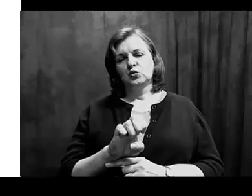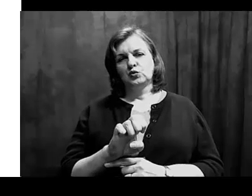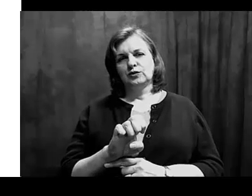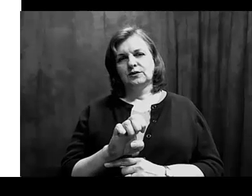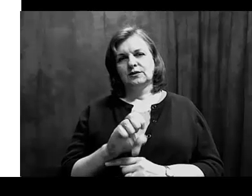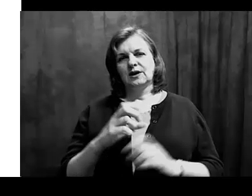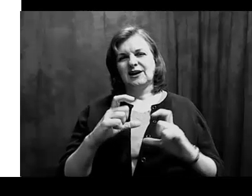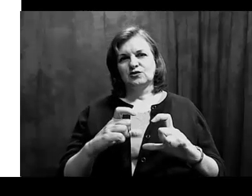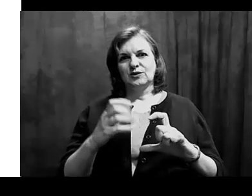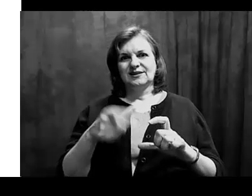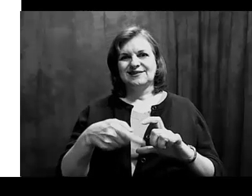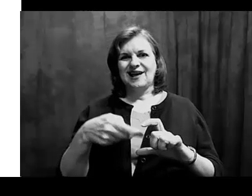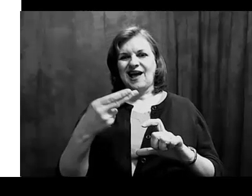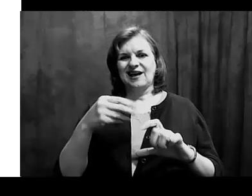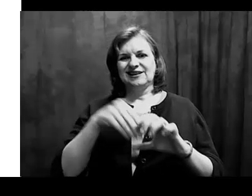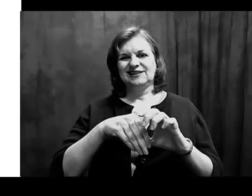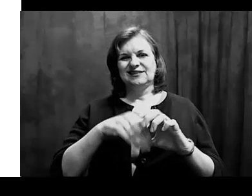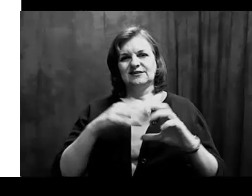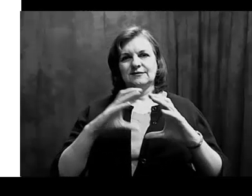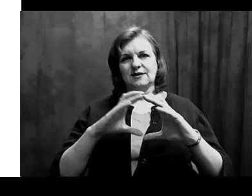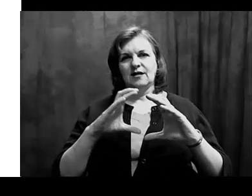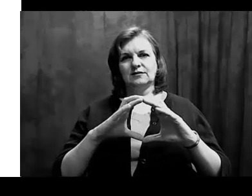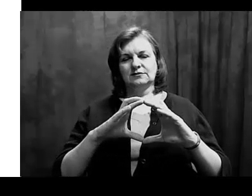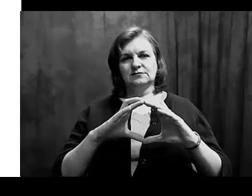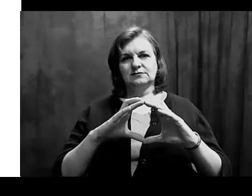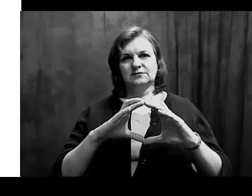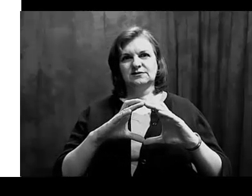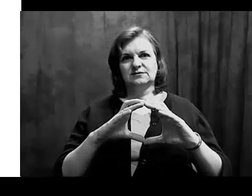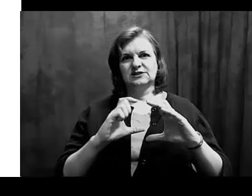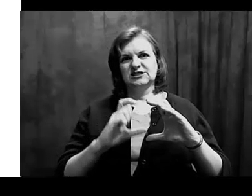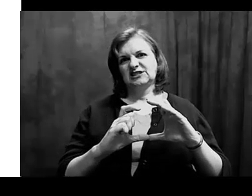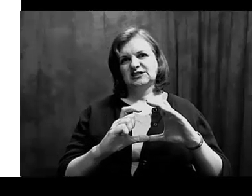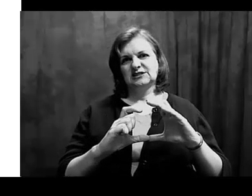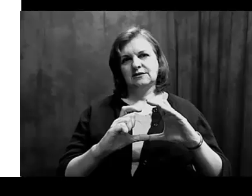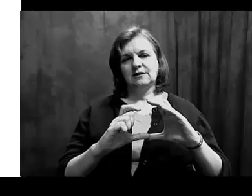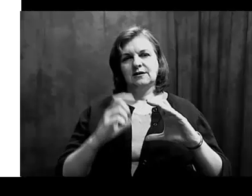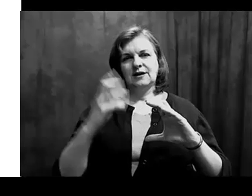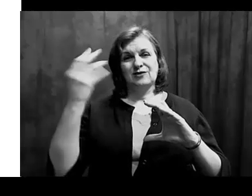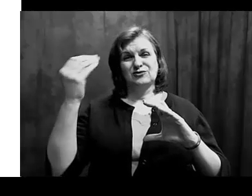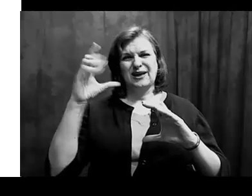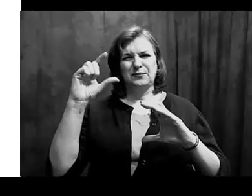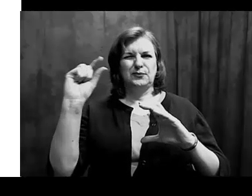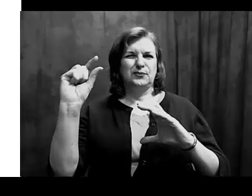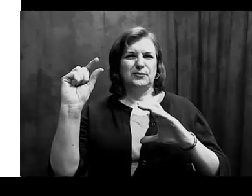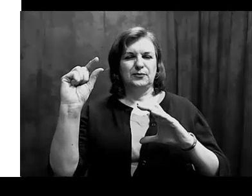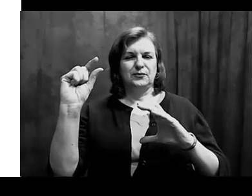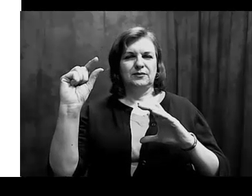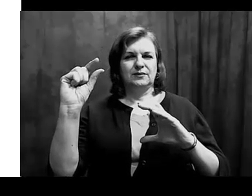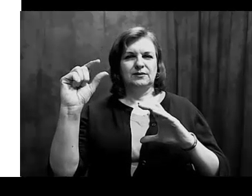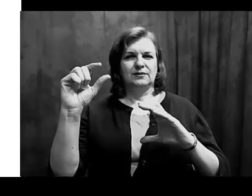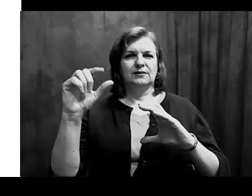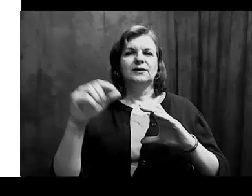cell volume stays the same